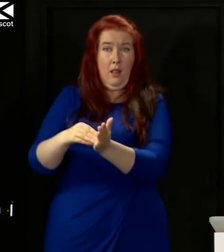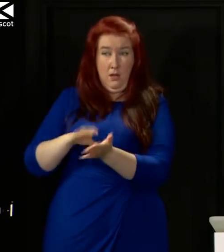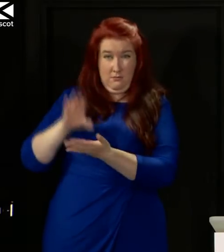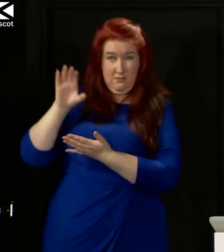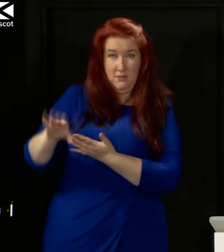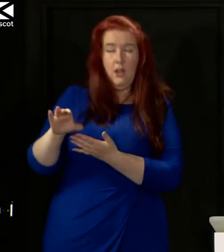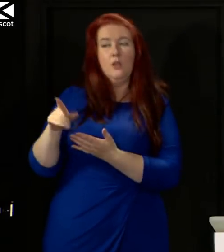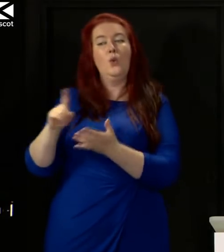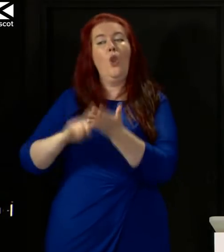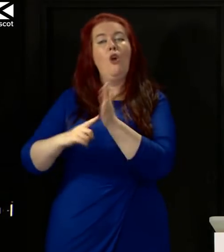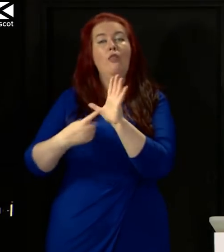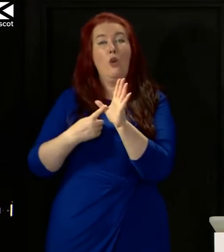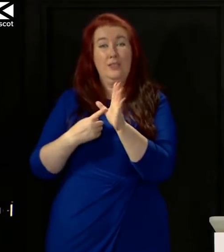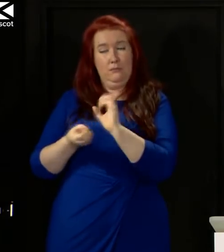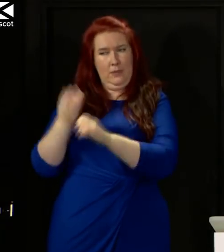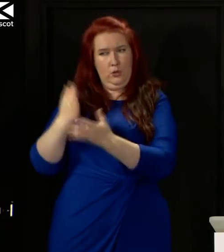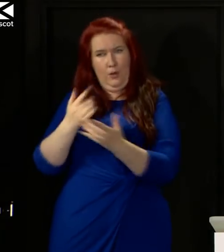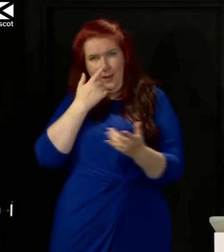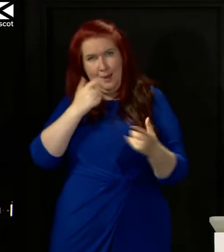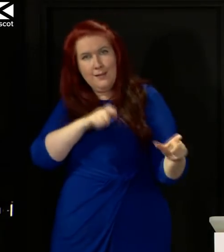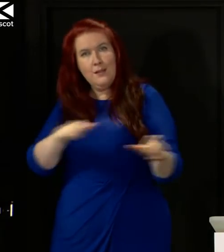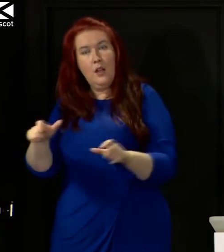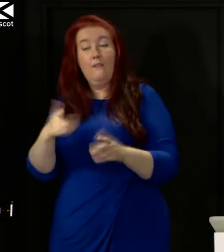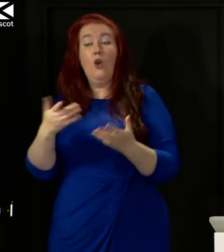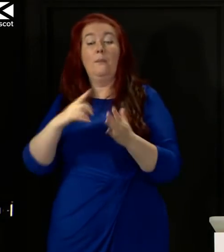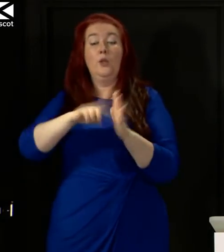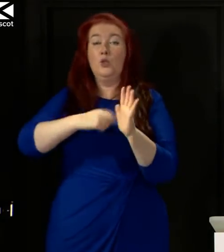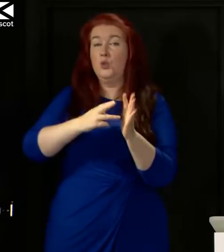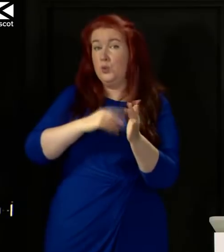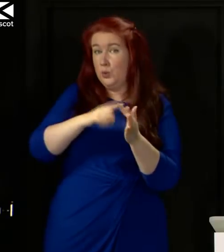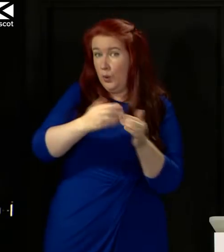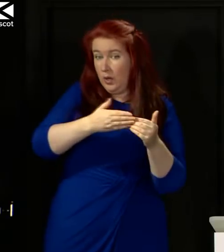of free school meals during the period from the end of June to the start of the new term